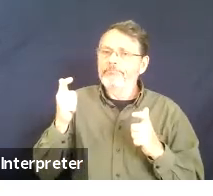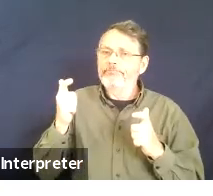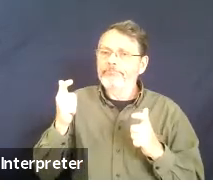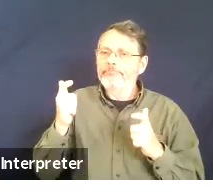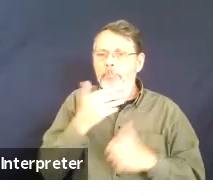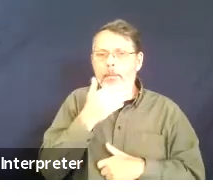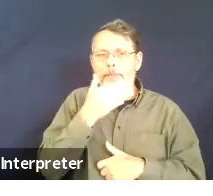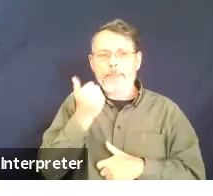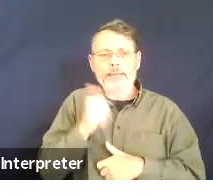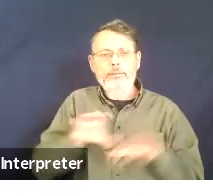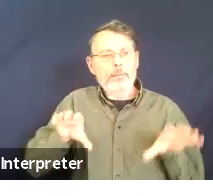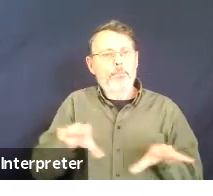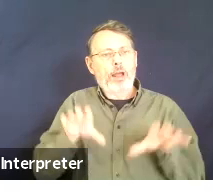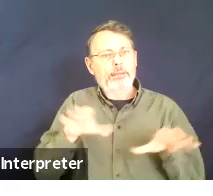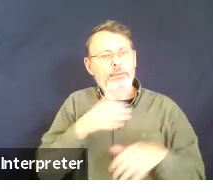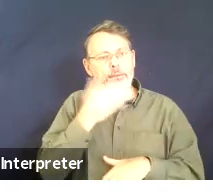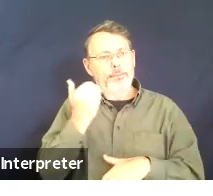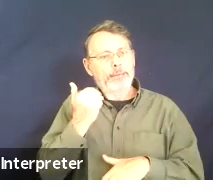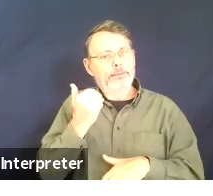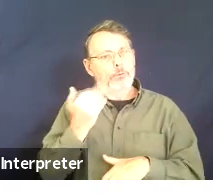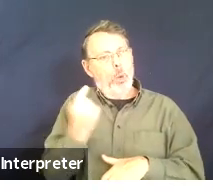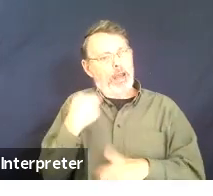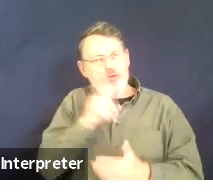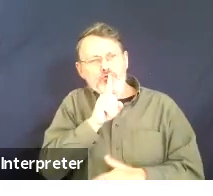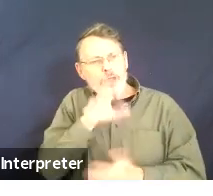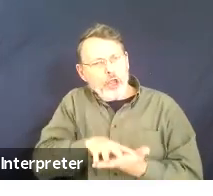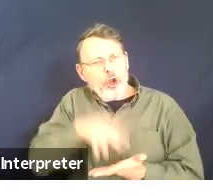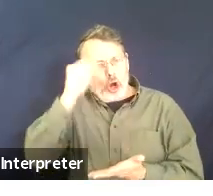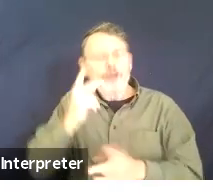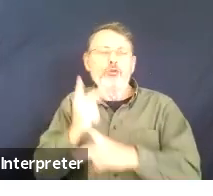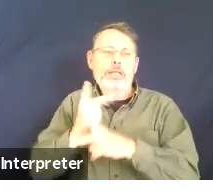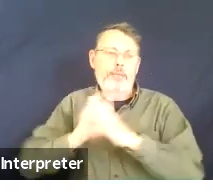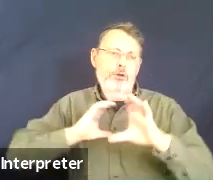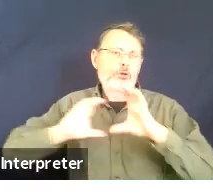practices, the biggest takeaways are really to maintain open communication and build strong